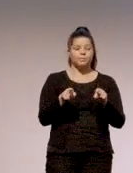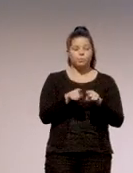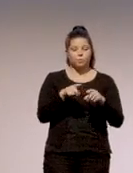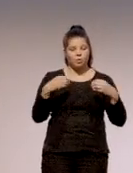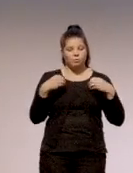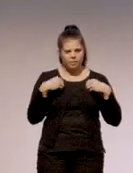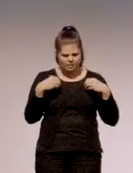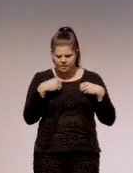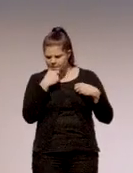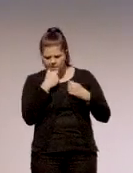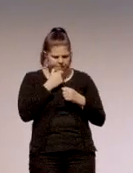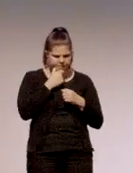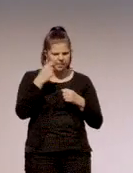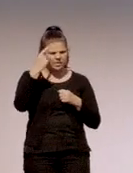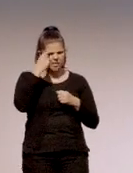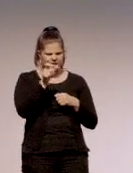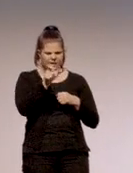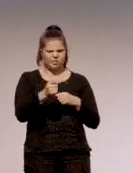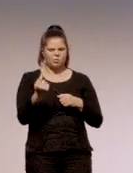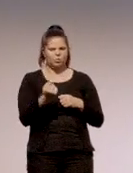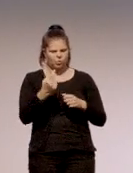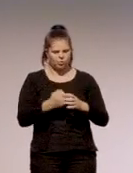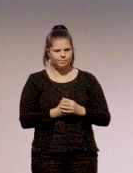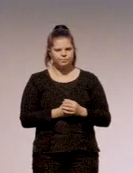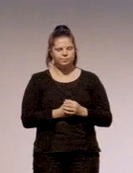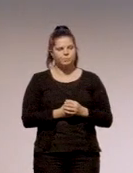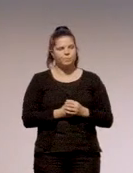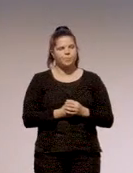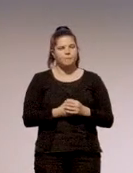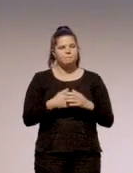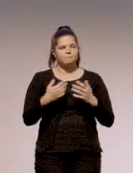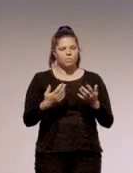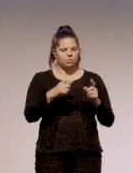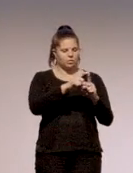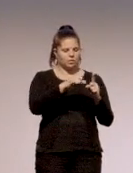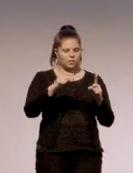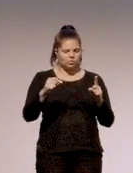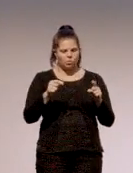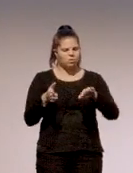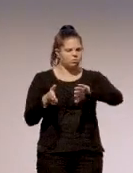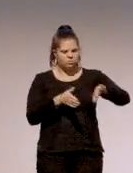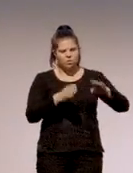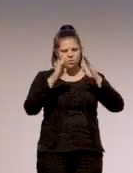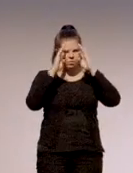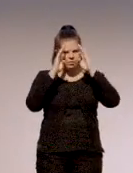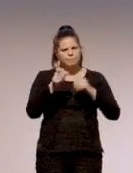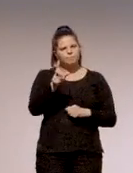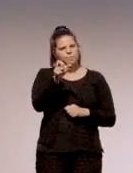And I think where possible taking the conversation away from being digital and being based around business and customer really helped bring some relevance.